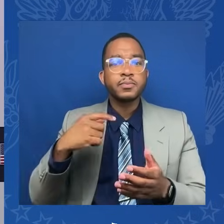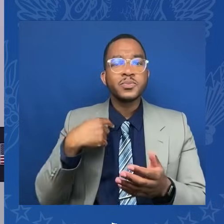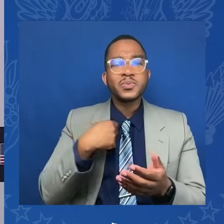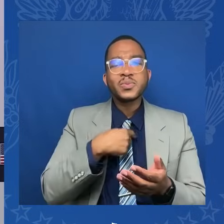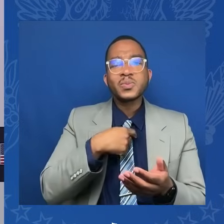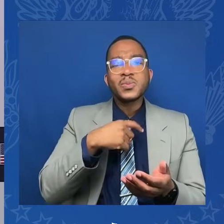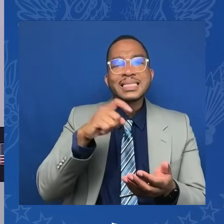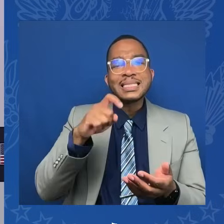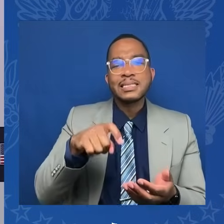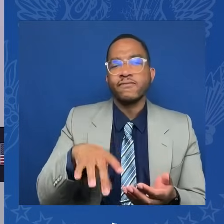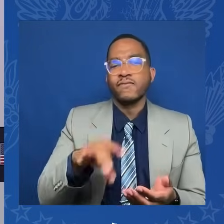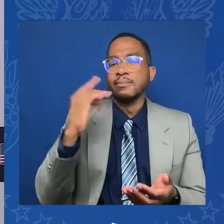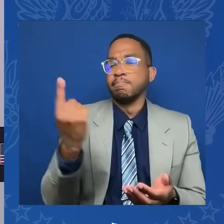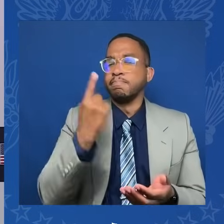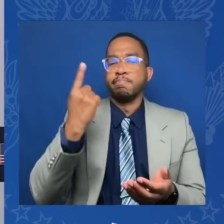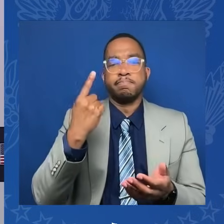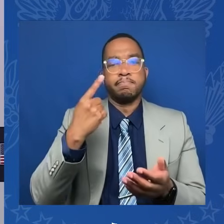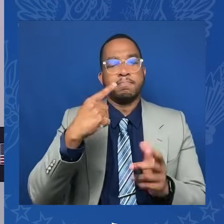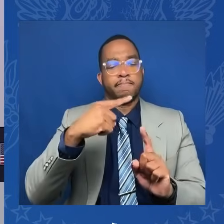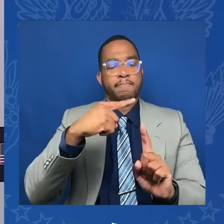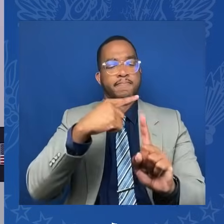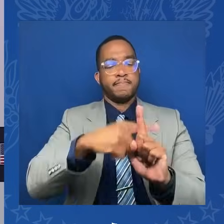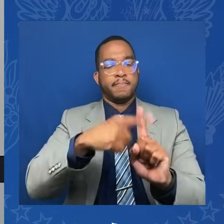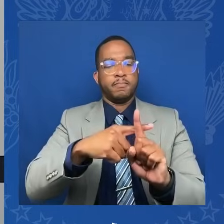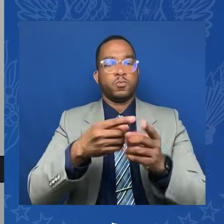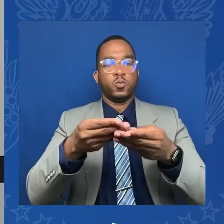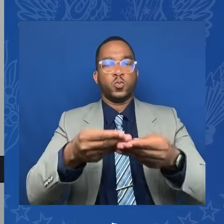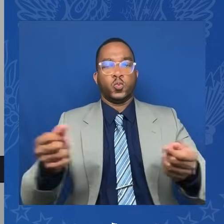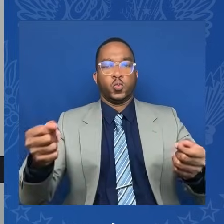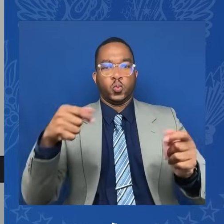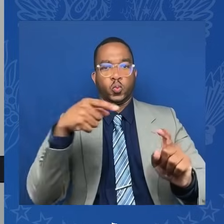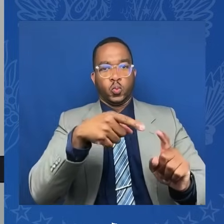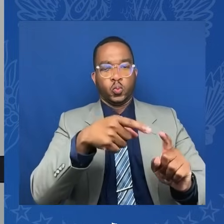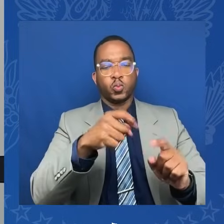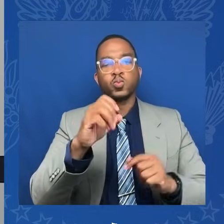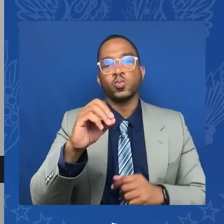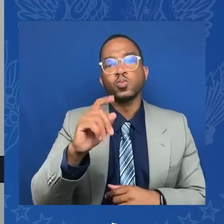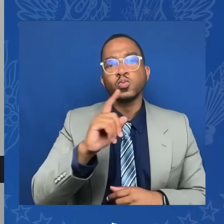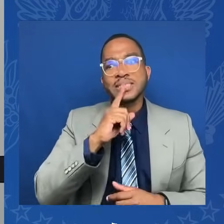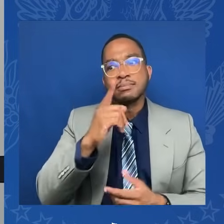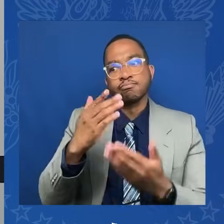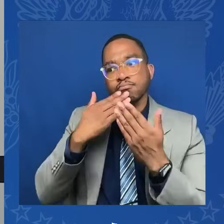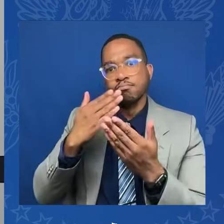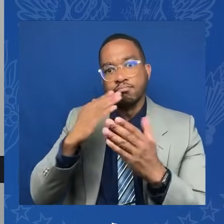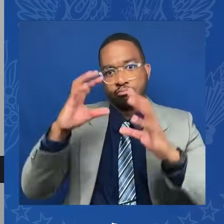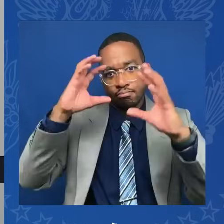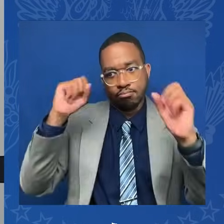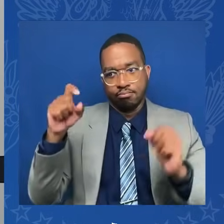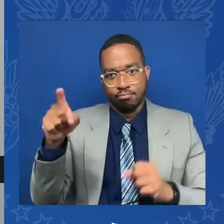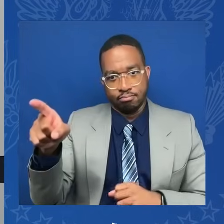But I would like to thank you, Mr. President, to be not -- the president not just of the first of the greatest world power